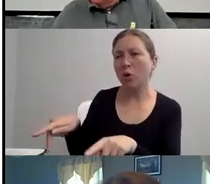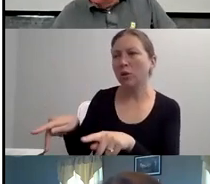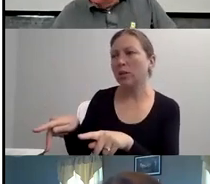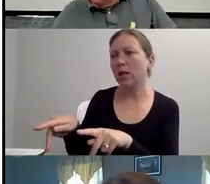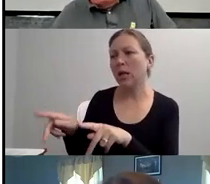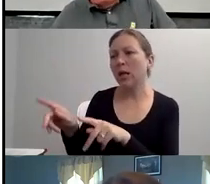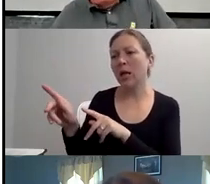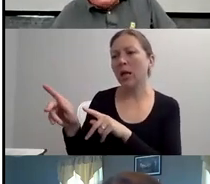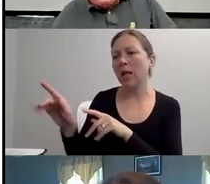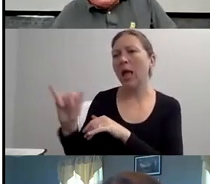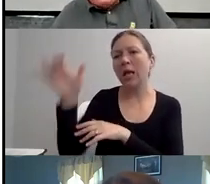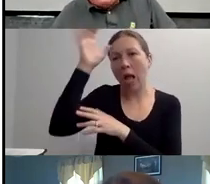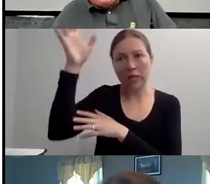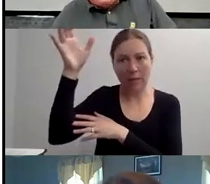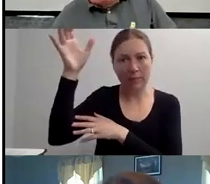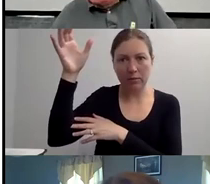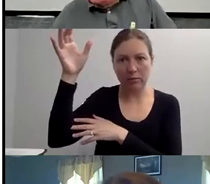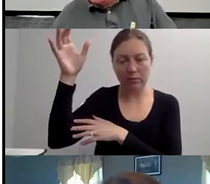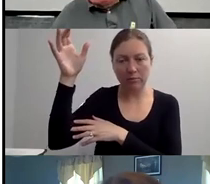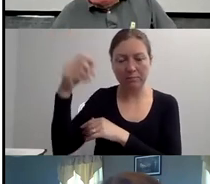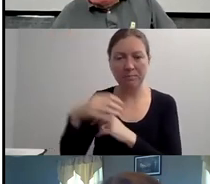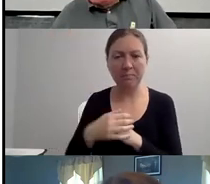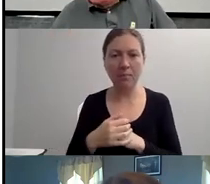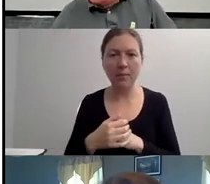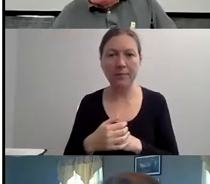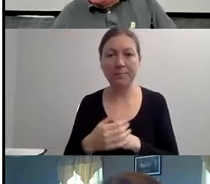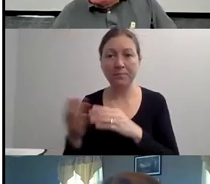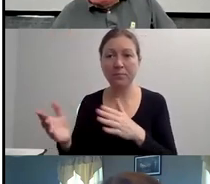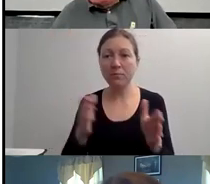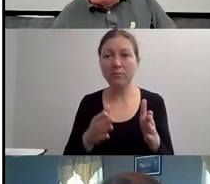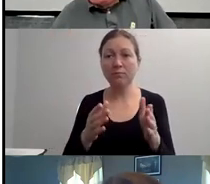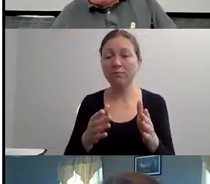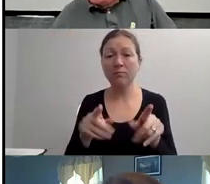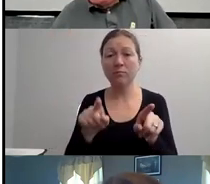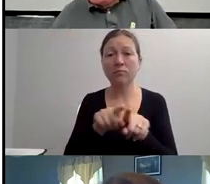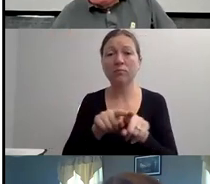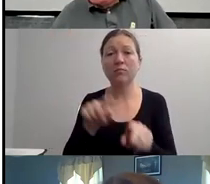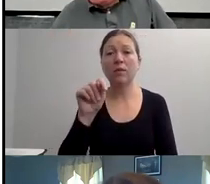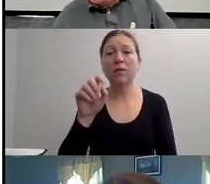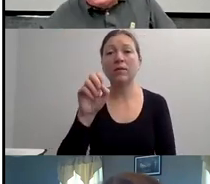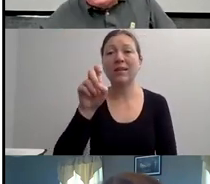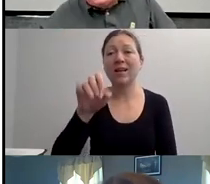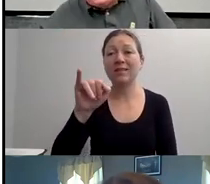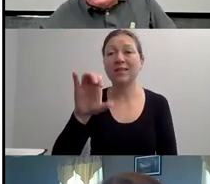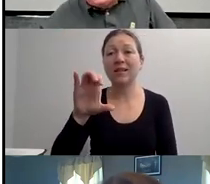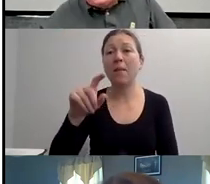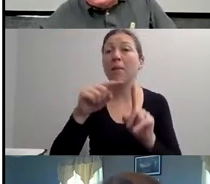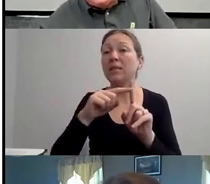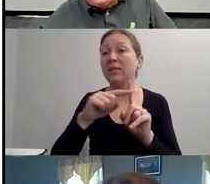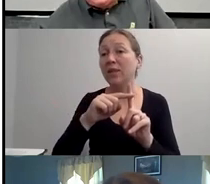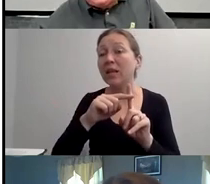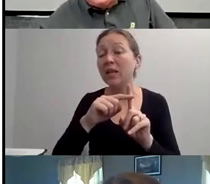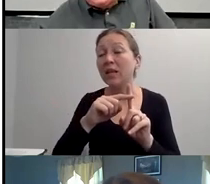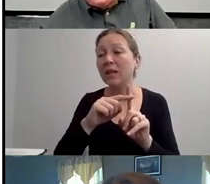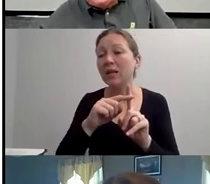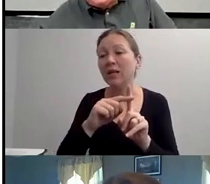I ENCOURAGE EVERYBODY TO CONTINUE TO LOOK FOR THOSE EXAMPLES OF DISABILITY IN MEDIA